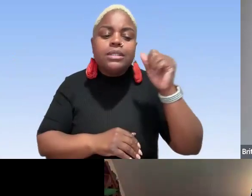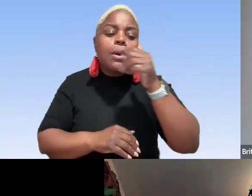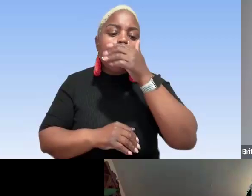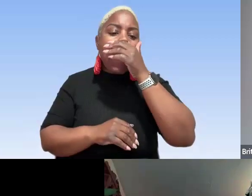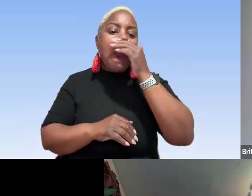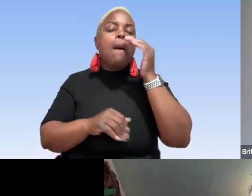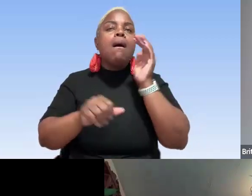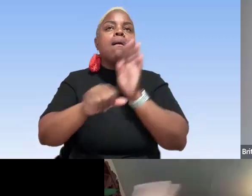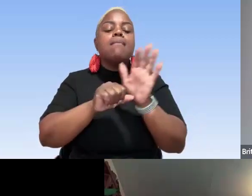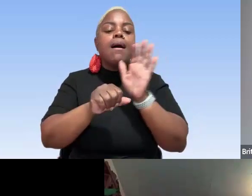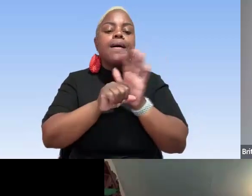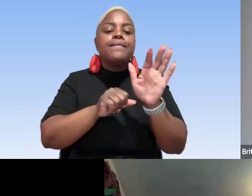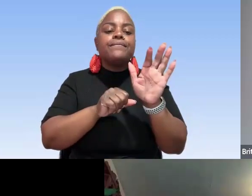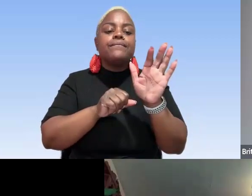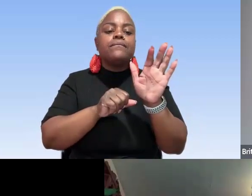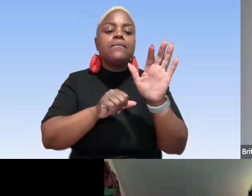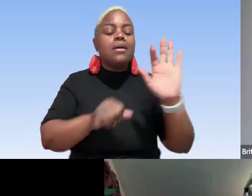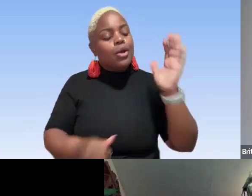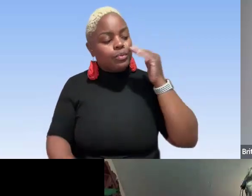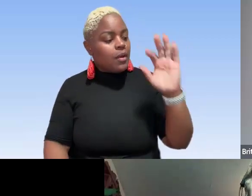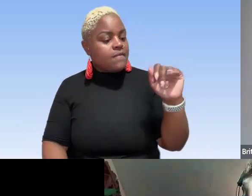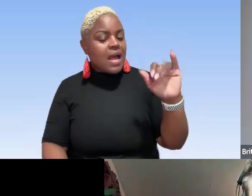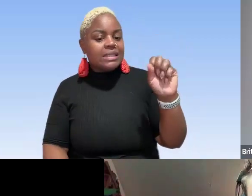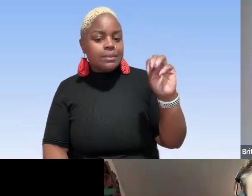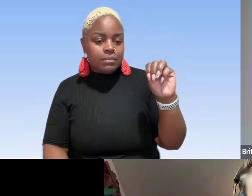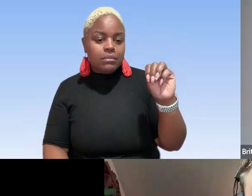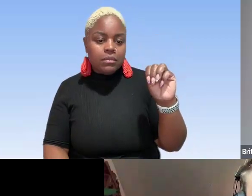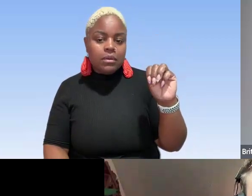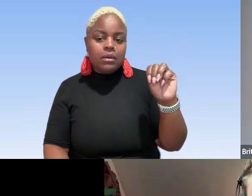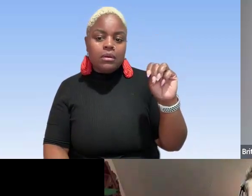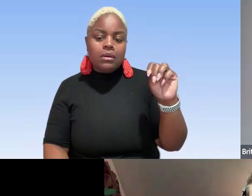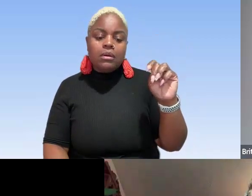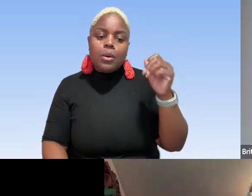cross-issue, cross-movement, cross-disability solidarity that is tight.